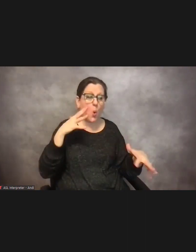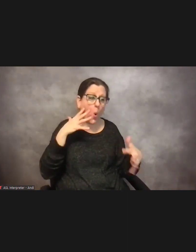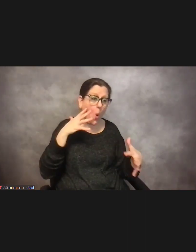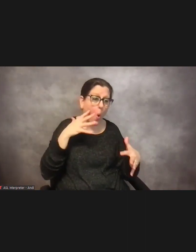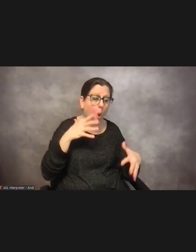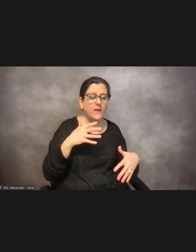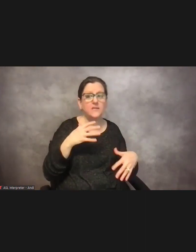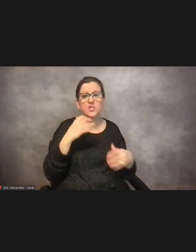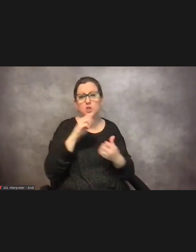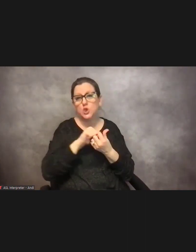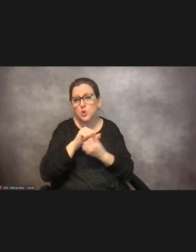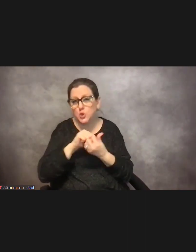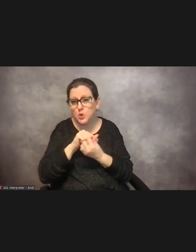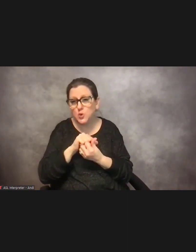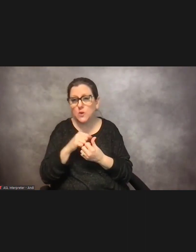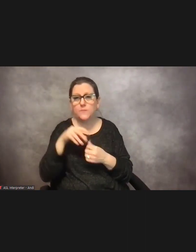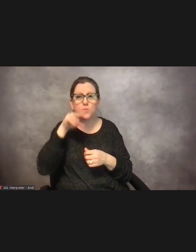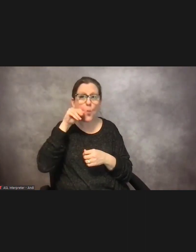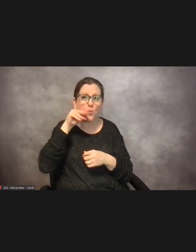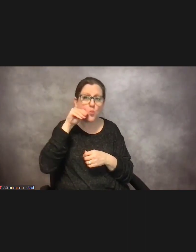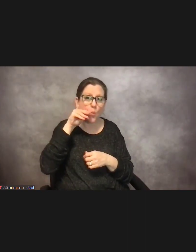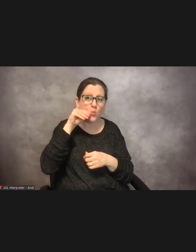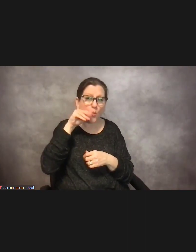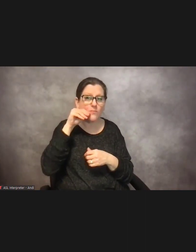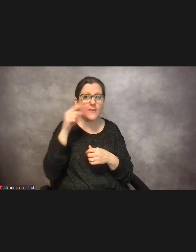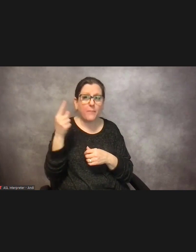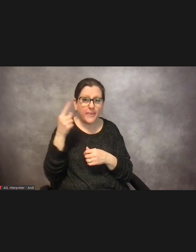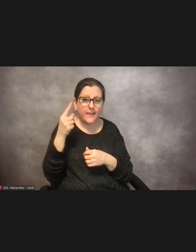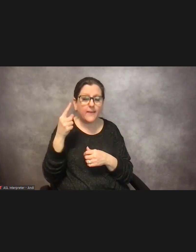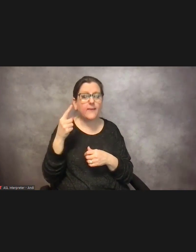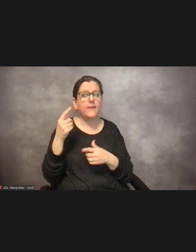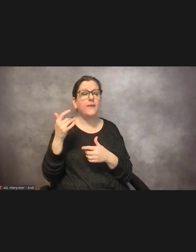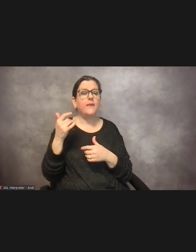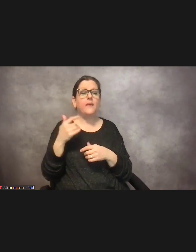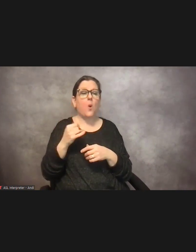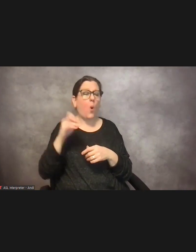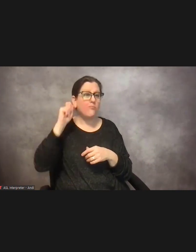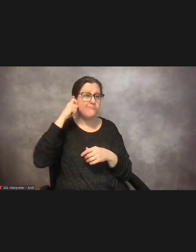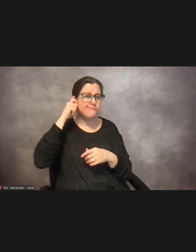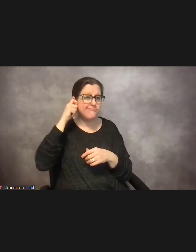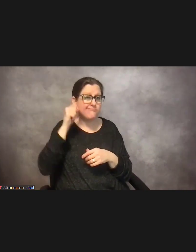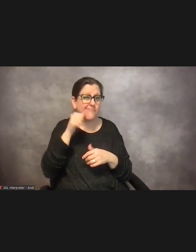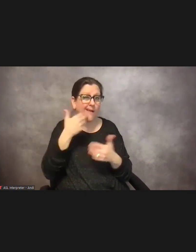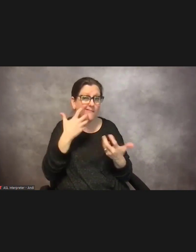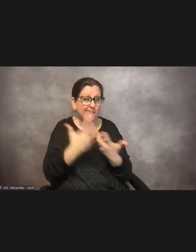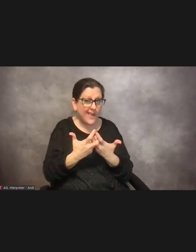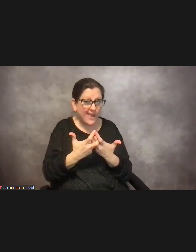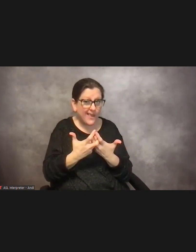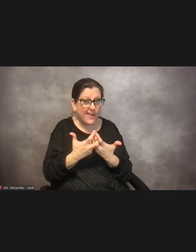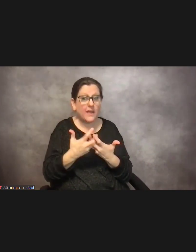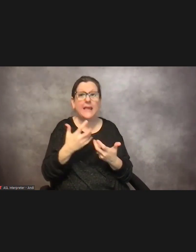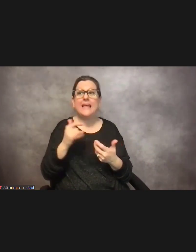Did I have a poor probe fit? So, we want to try again, but when we get a pass, that means the